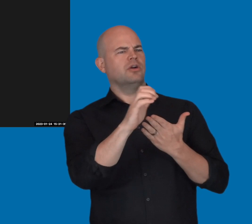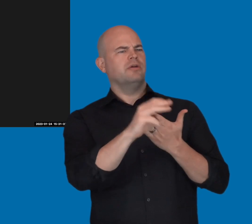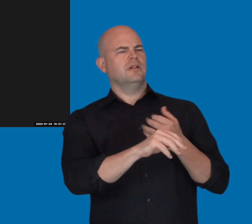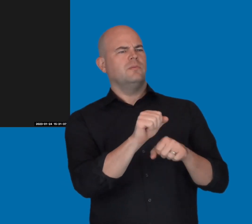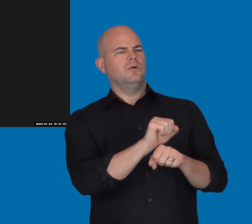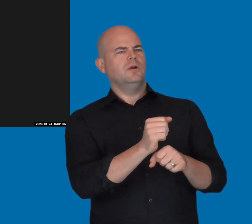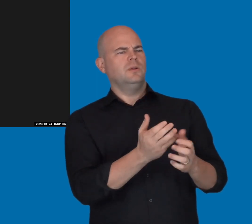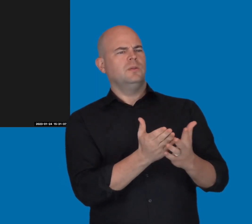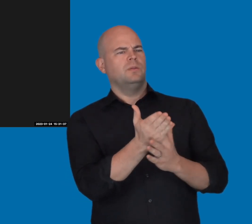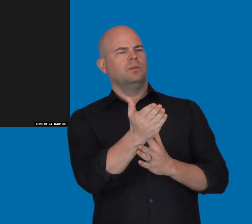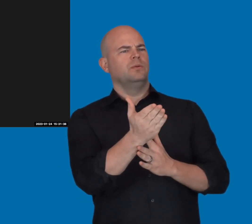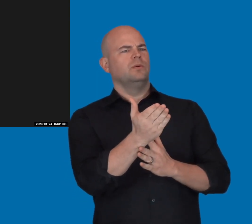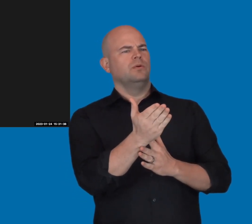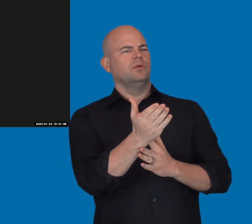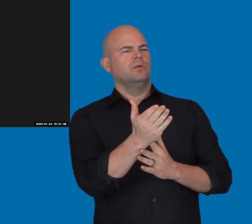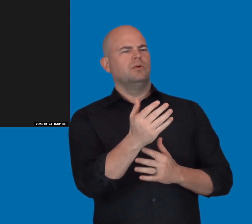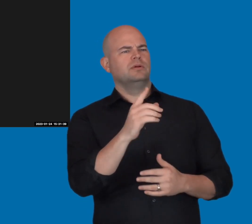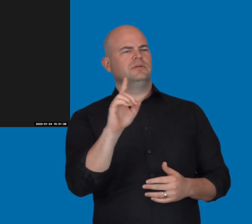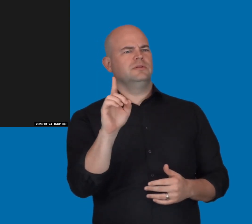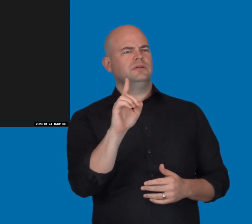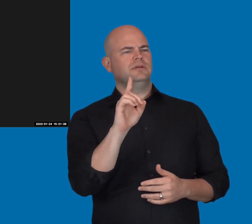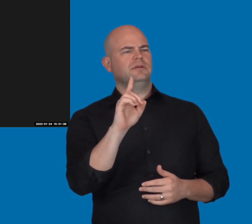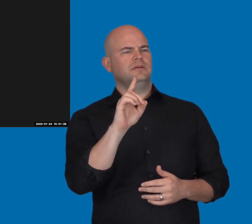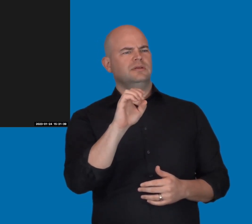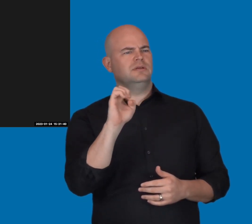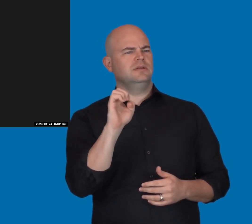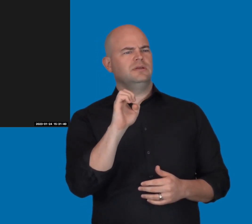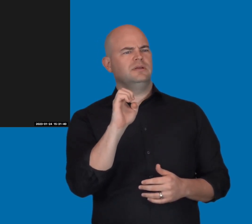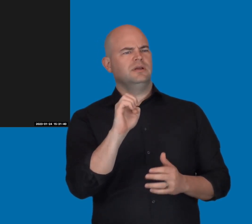I did put our email address in our chat